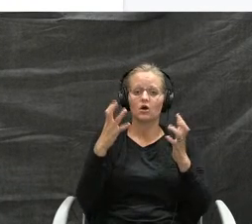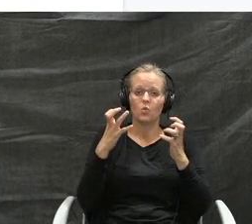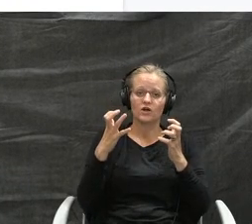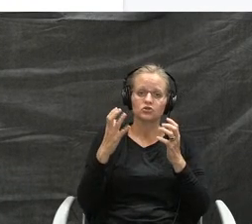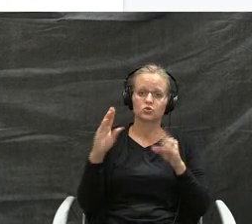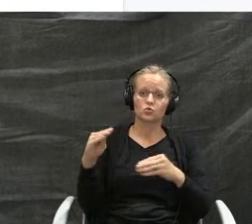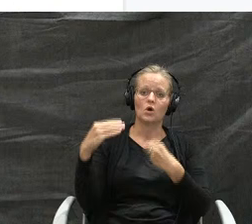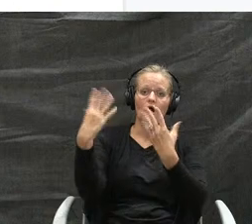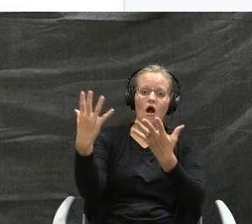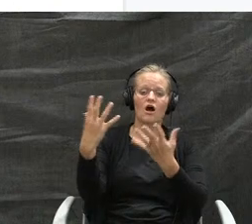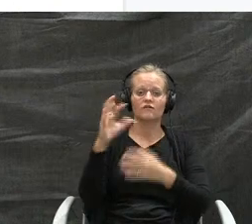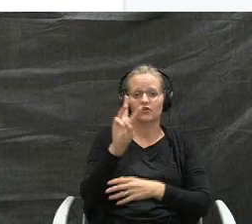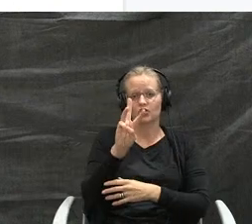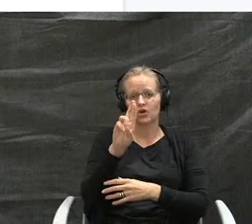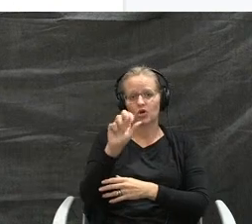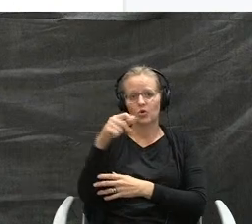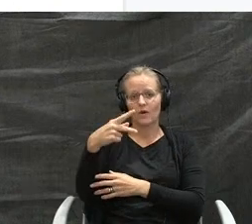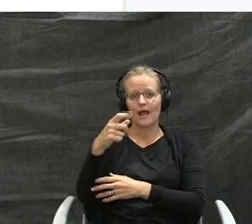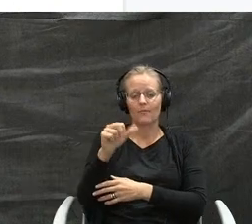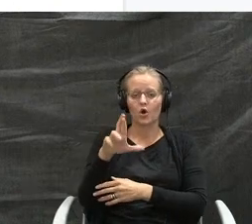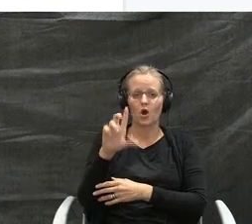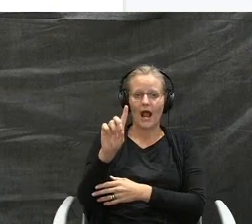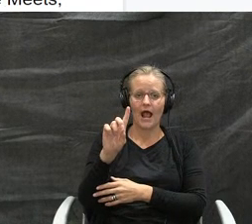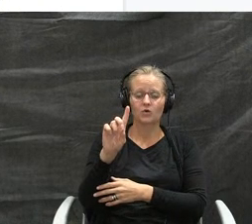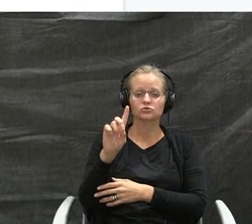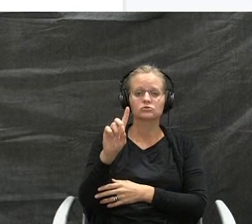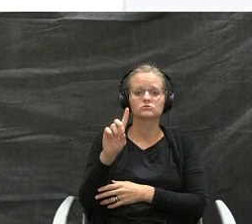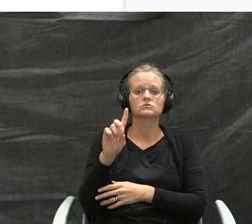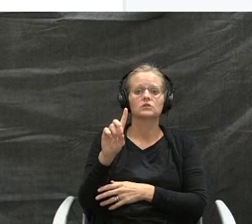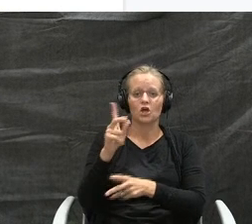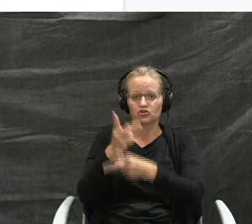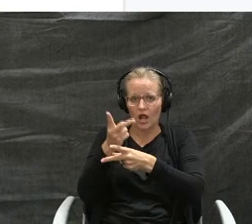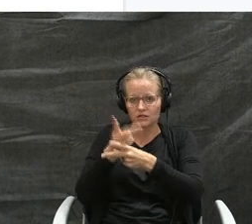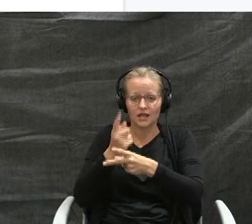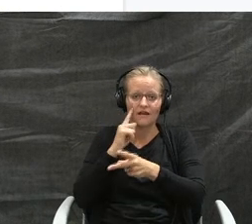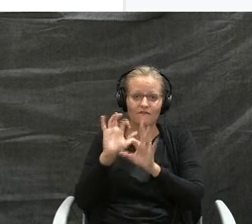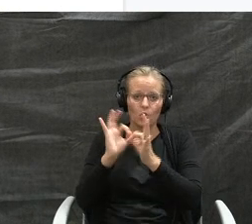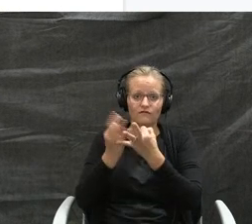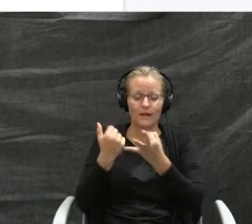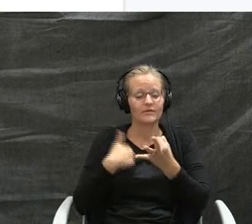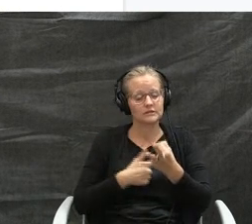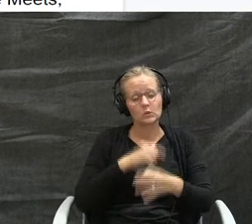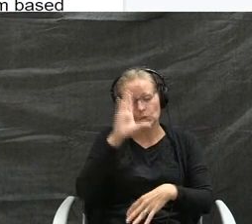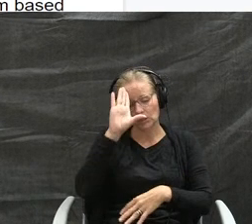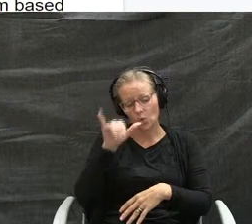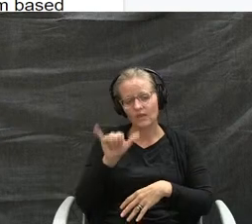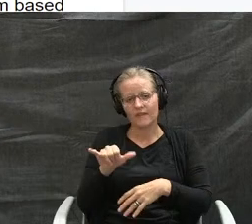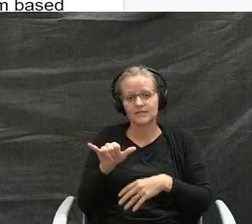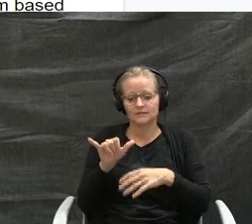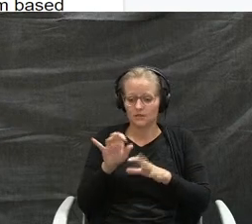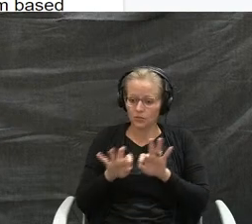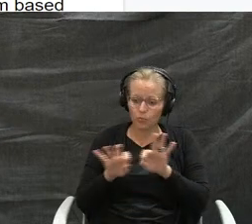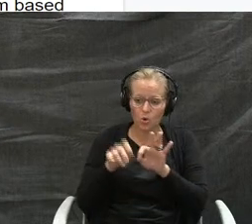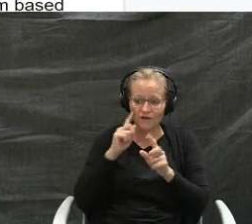junior explorers childcare for families as we know that is a critical component of their ability to participate. As we